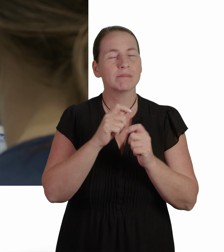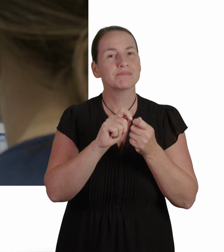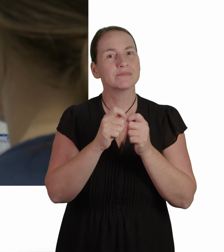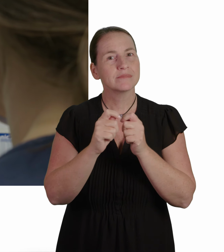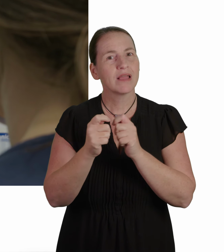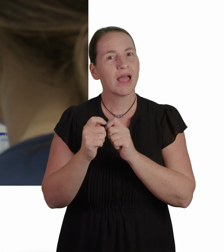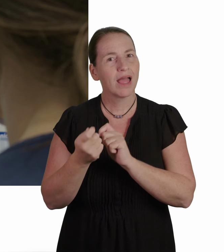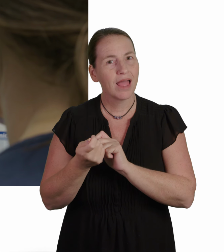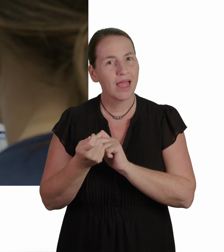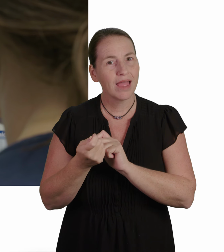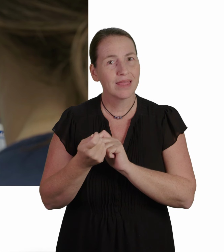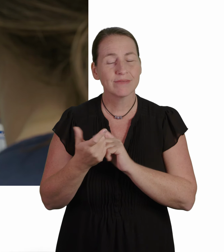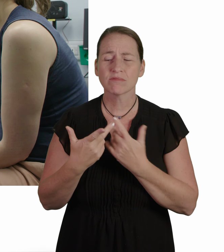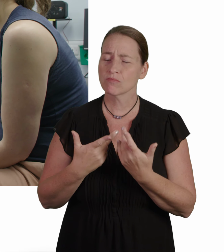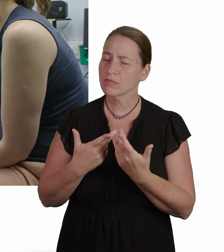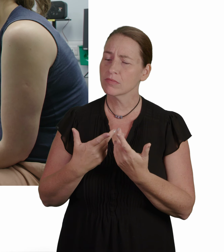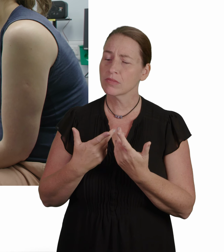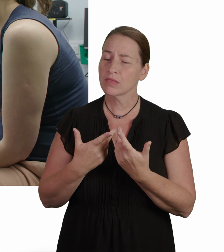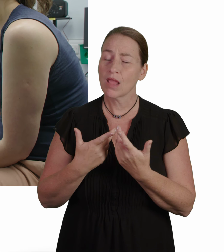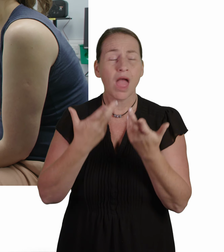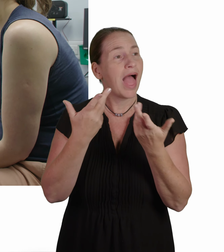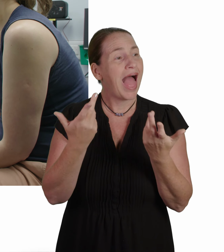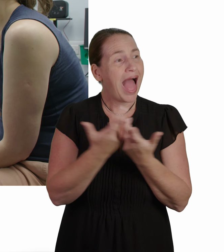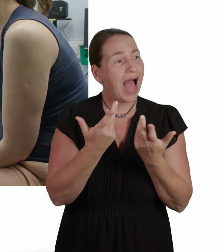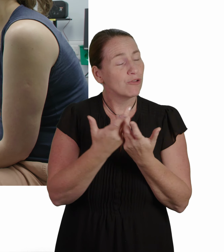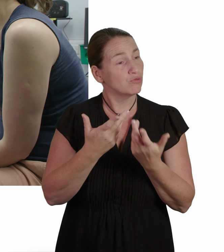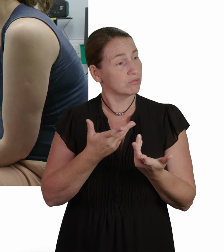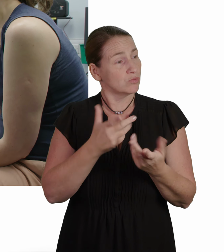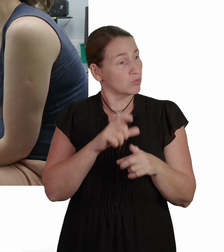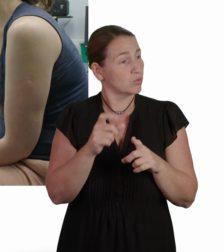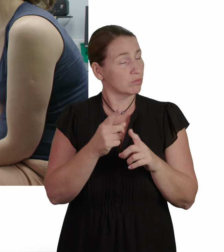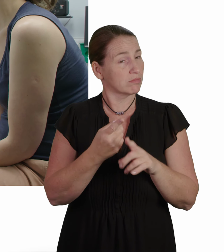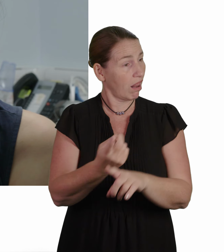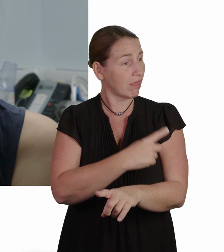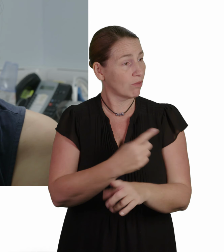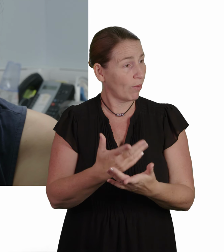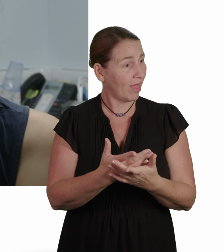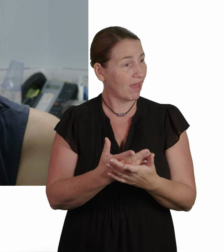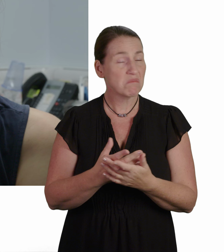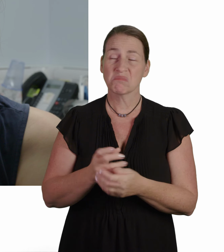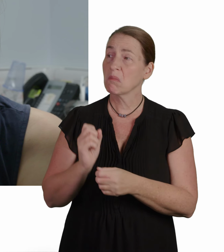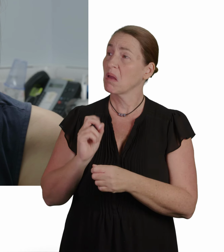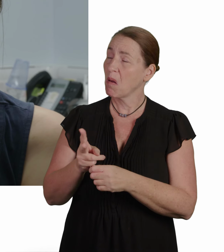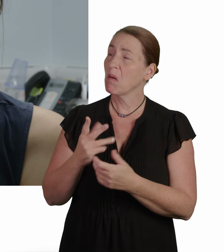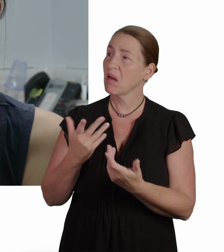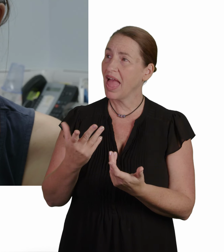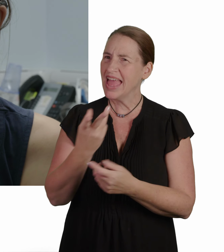“I just wonder how you got on last week after your switch on?” “It's been okay. There’s been some people